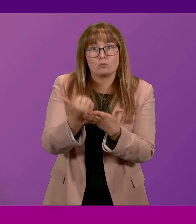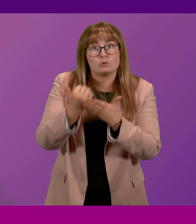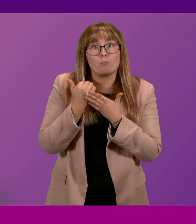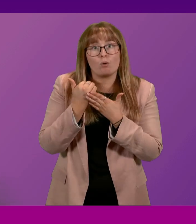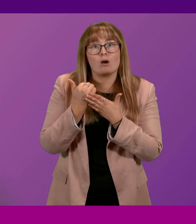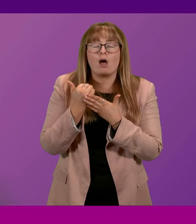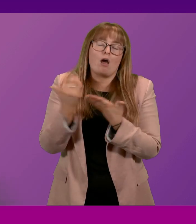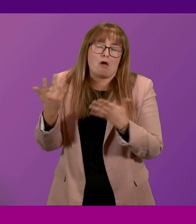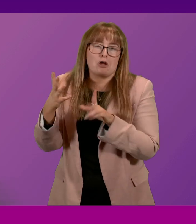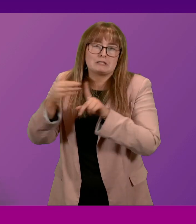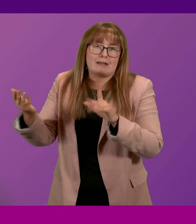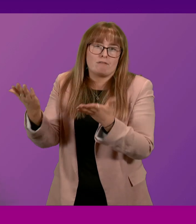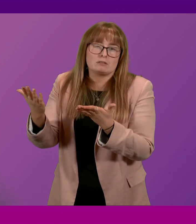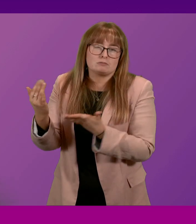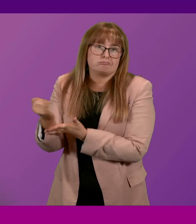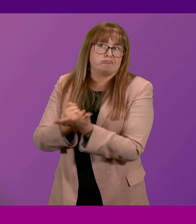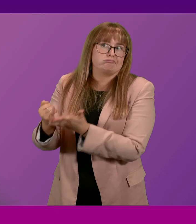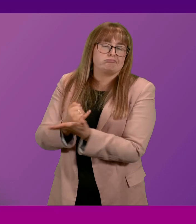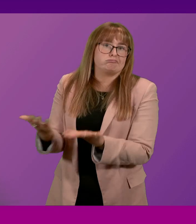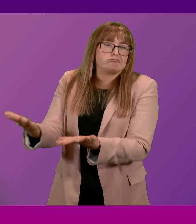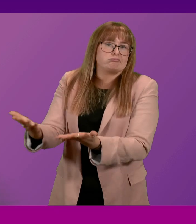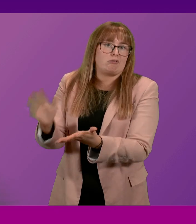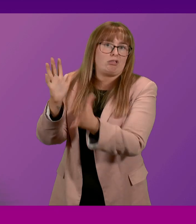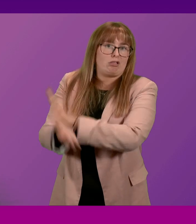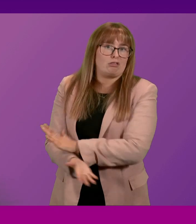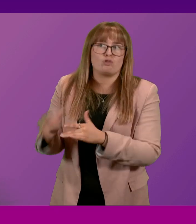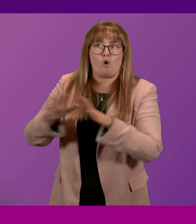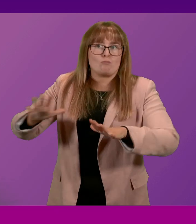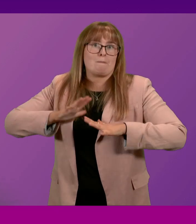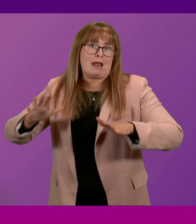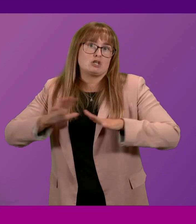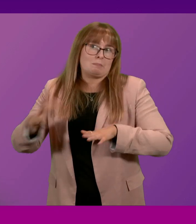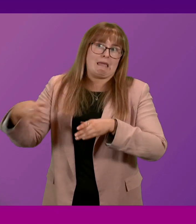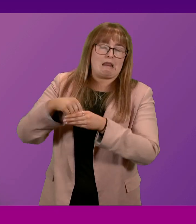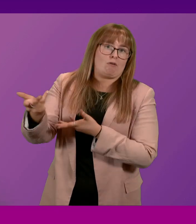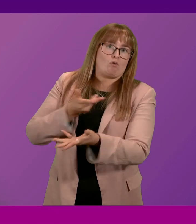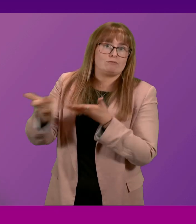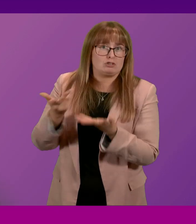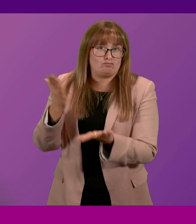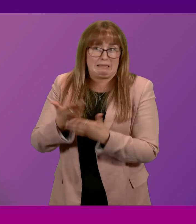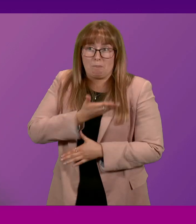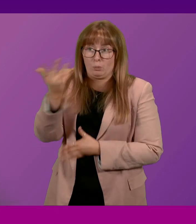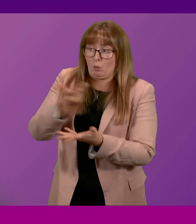The Conservatives are in a poor place and are obviously not prepared to be part of the dialogue. They do not even want to have more discussion about the budget;